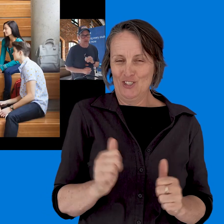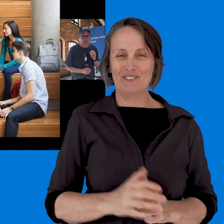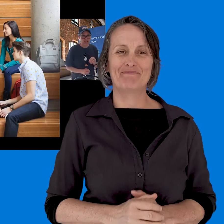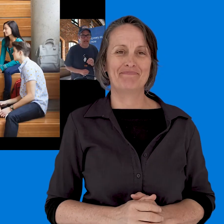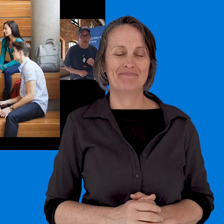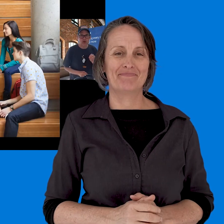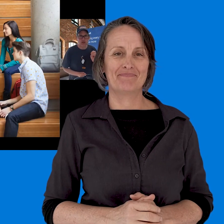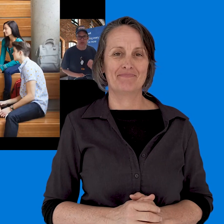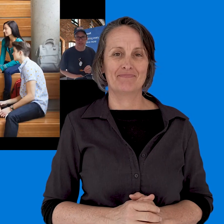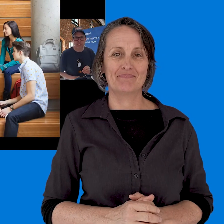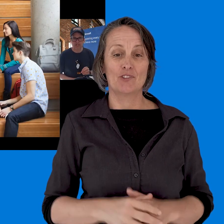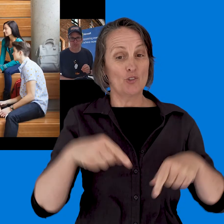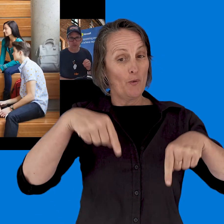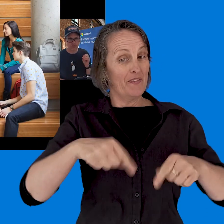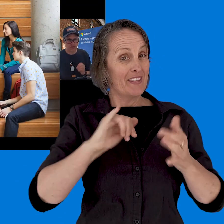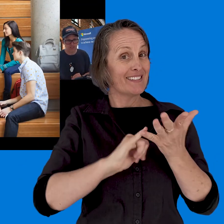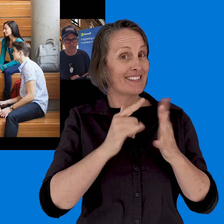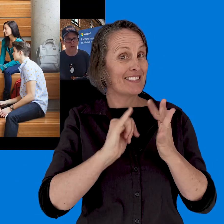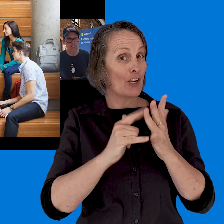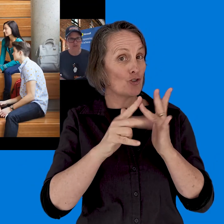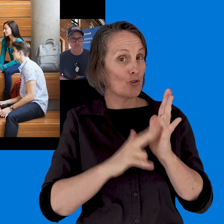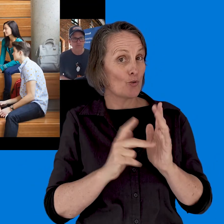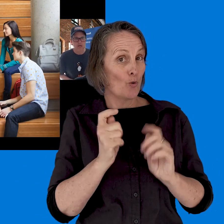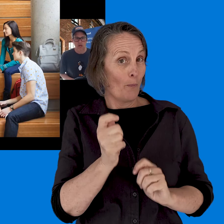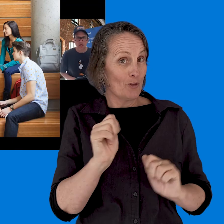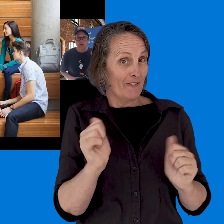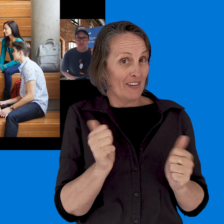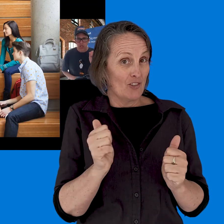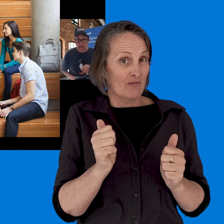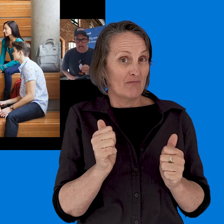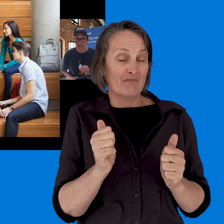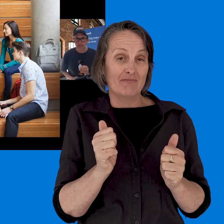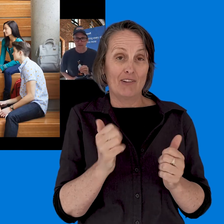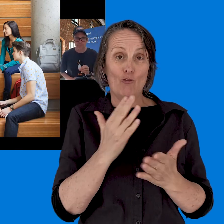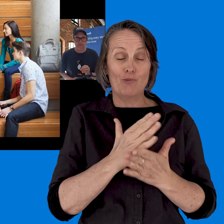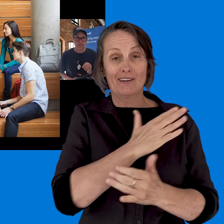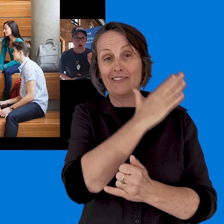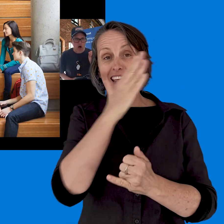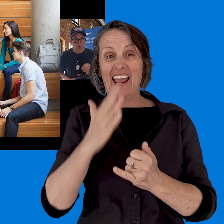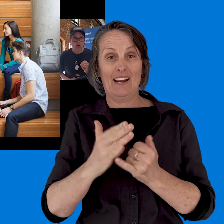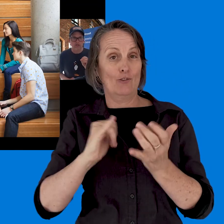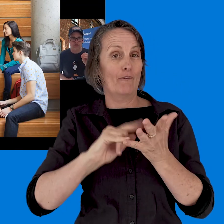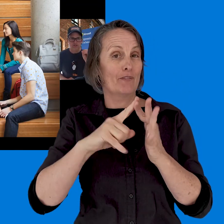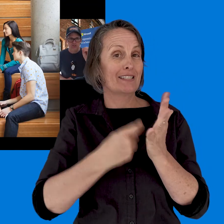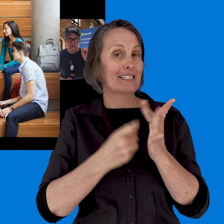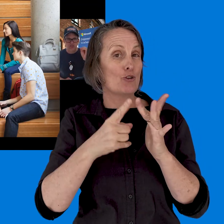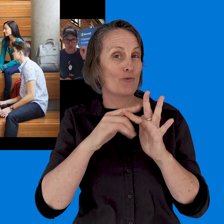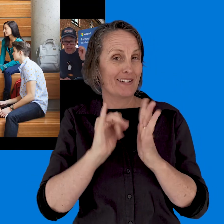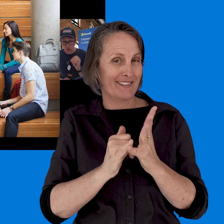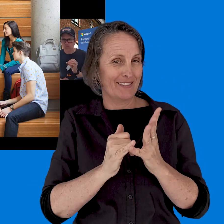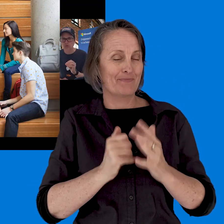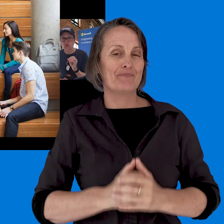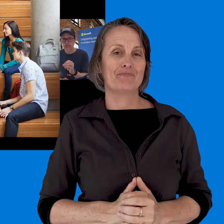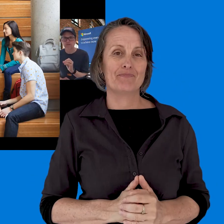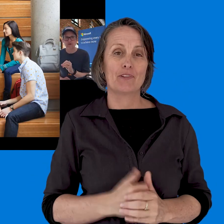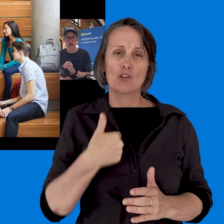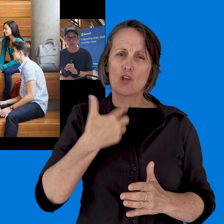We're nearly done not only with this session but with this series. So lastly, I want to help you redefine